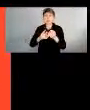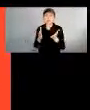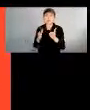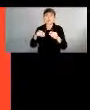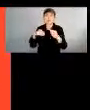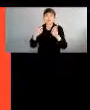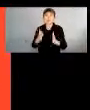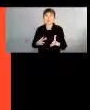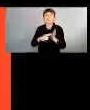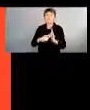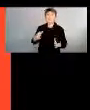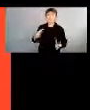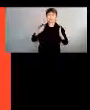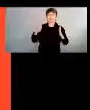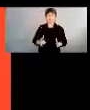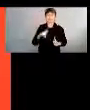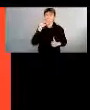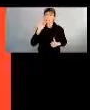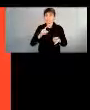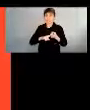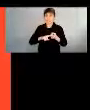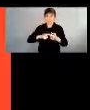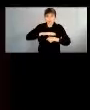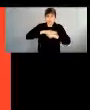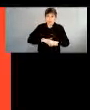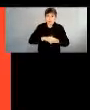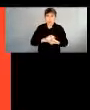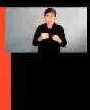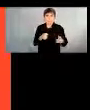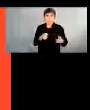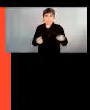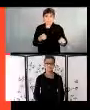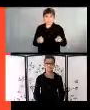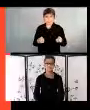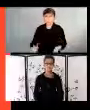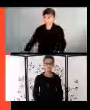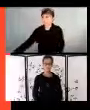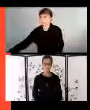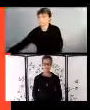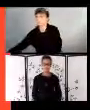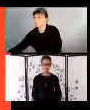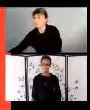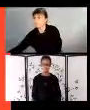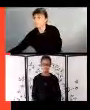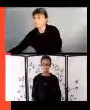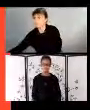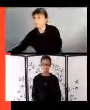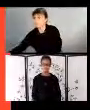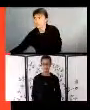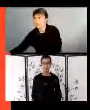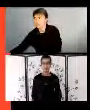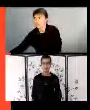have to deal with managing that. Alright, now let’s dive into the Project